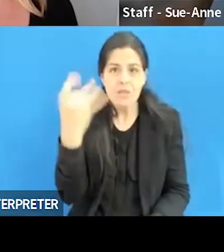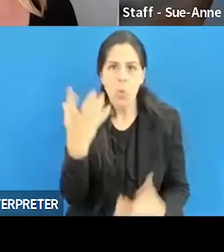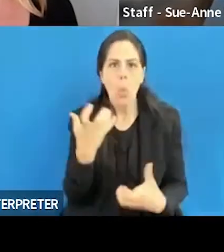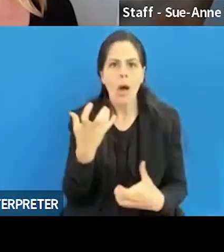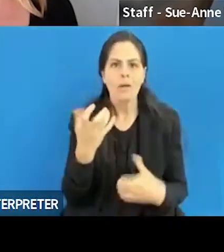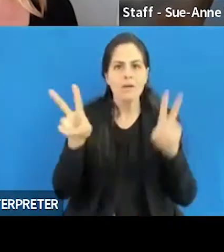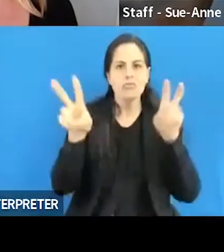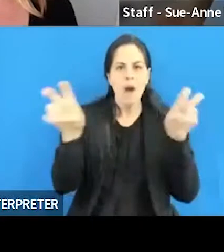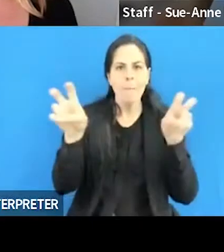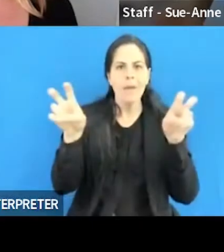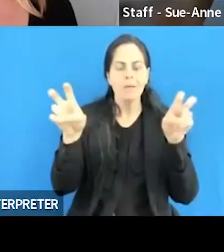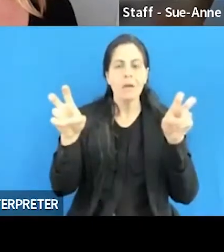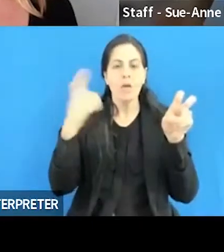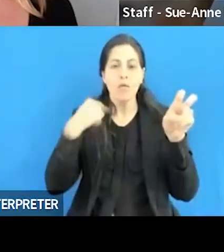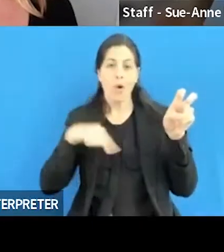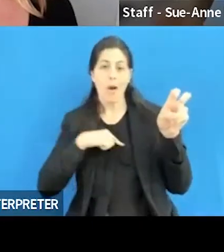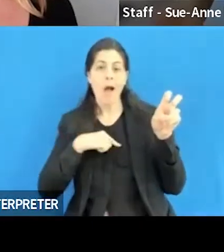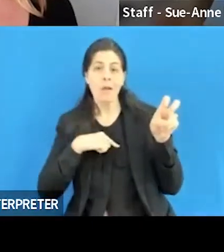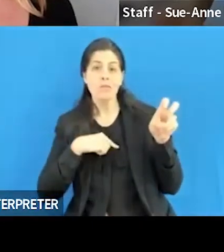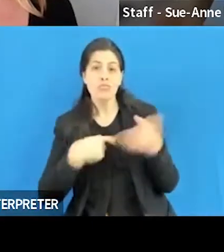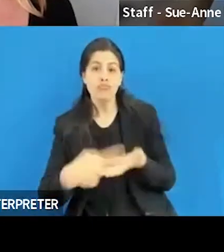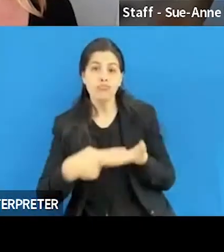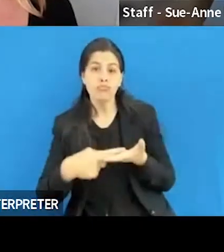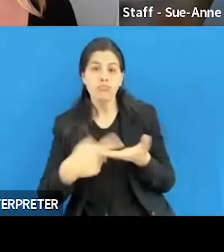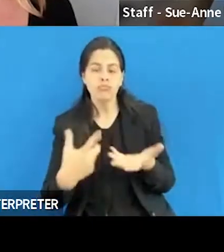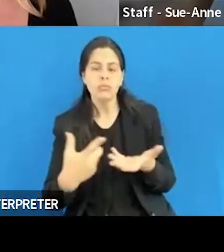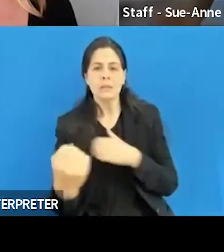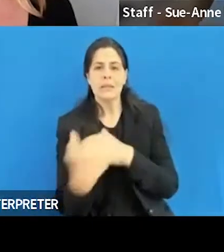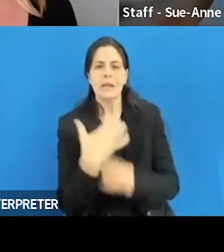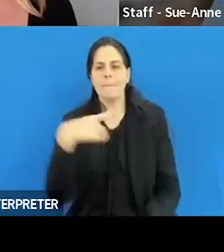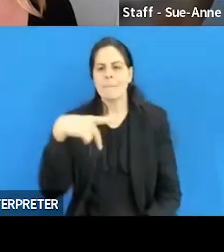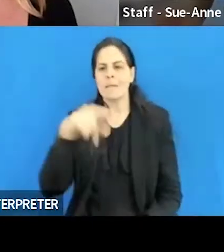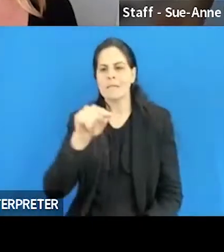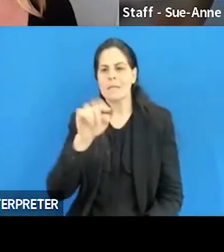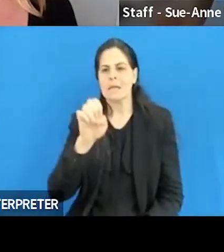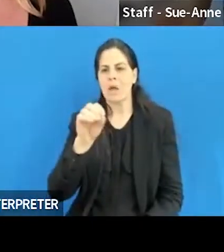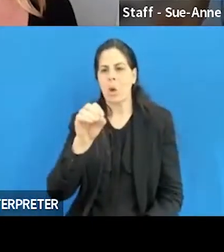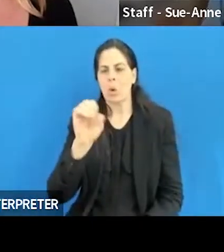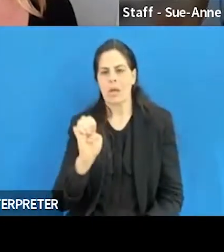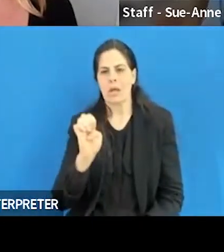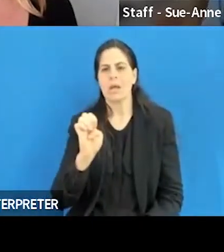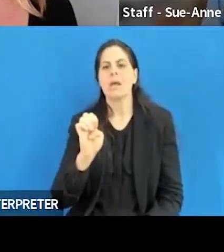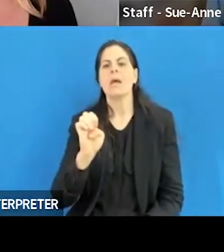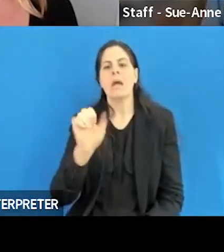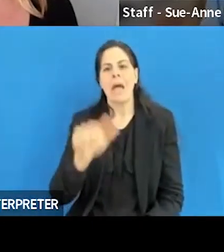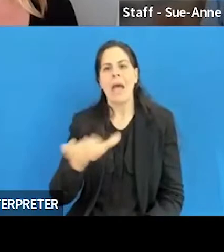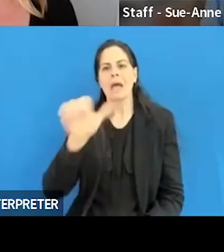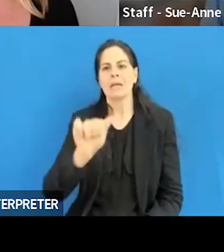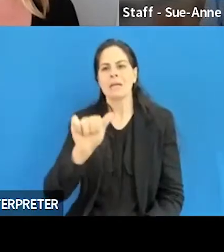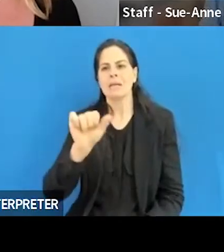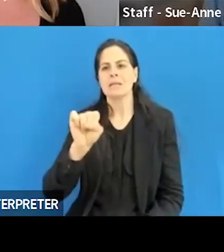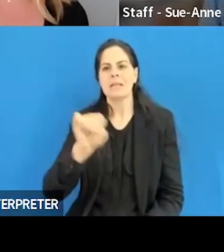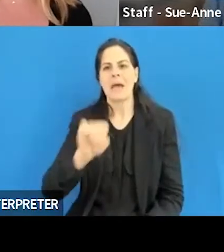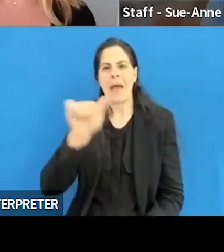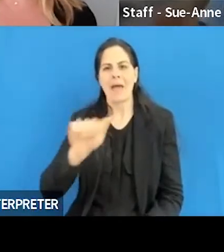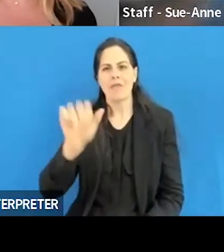send an email to pteoe@sagaftra.org. Thanks, everybody, so much and we'll see you next time.